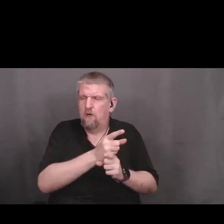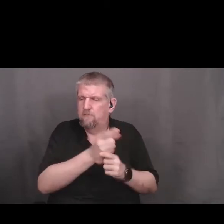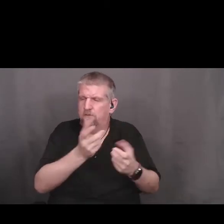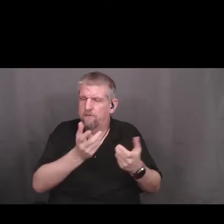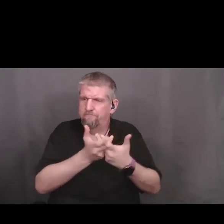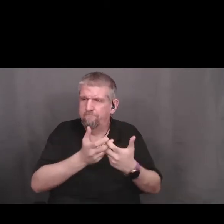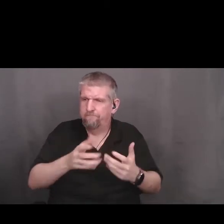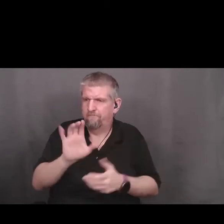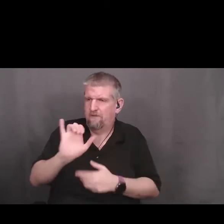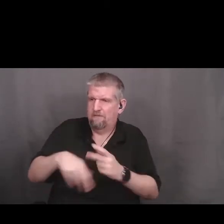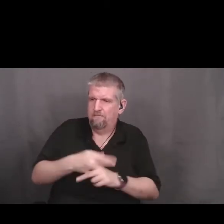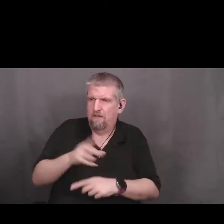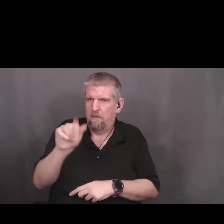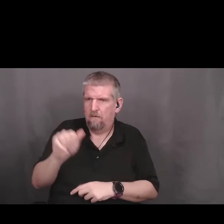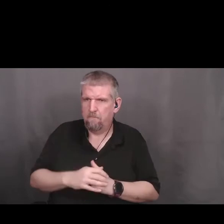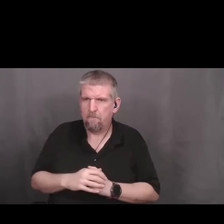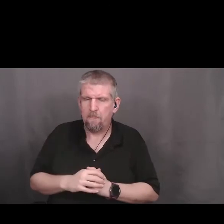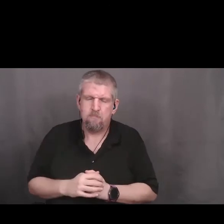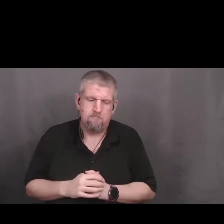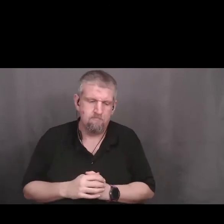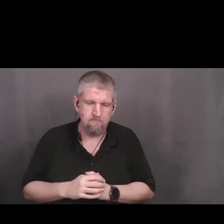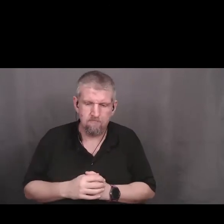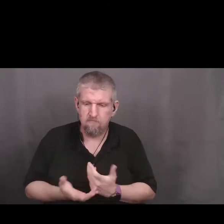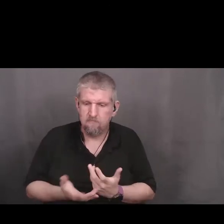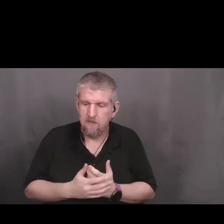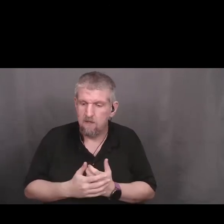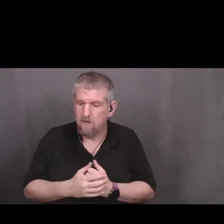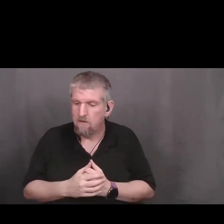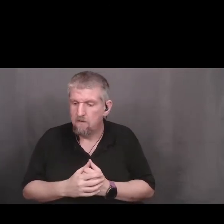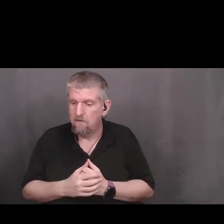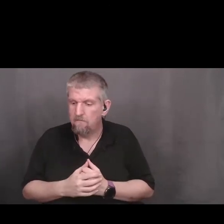But if it's like a counselor letting the school know